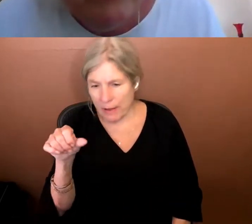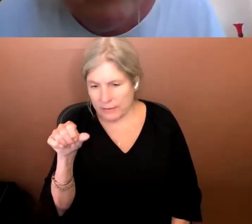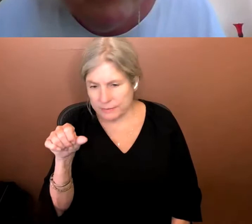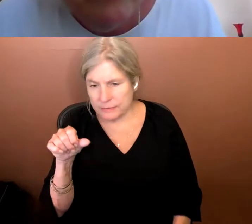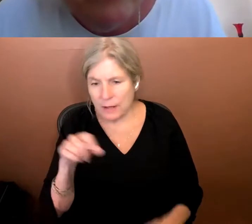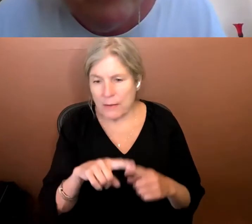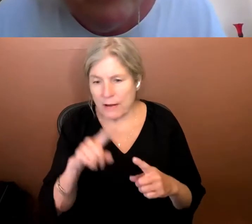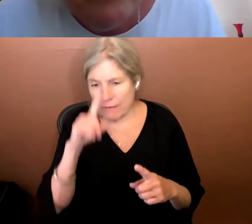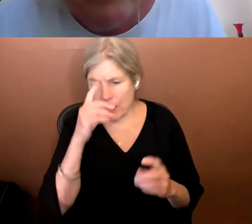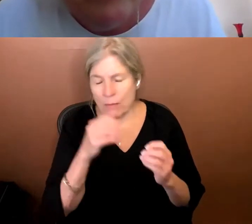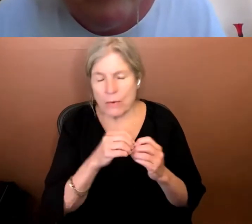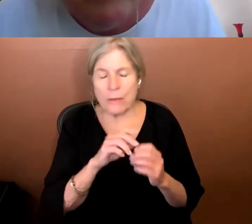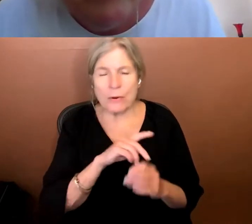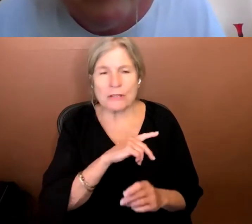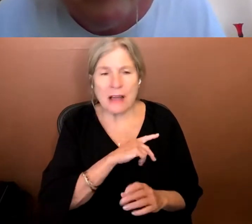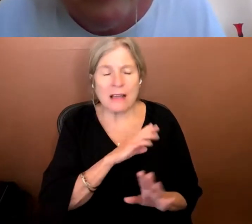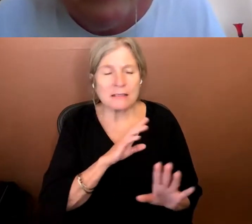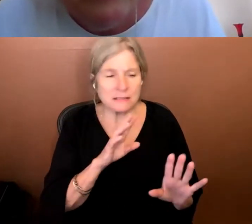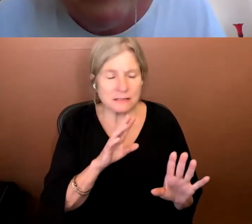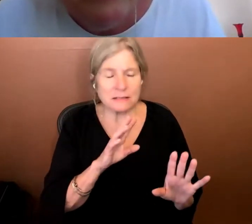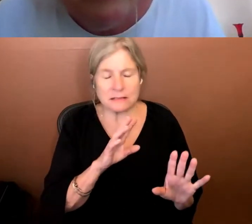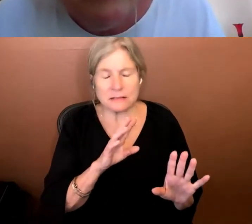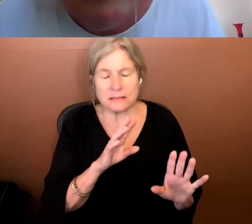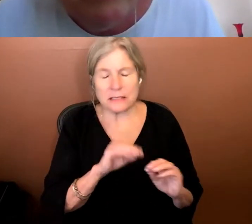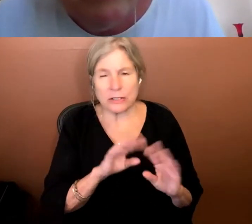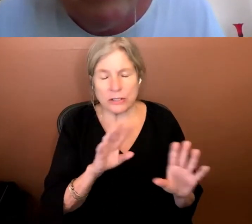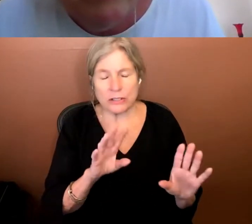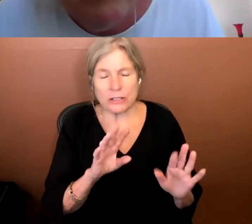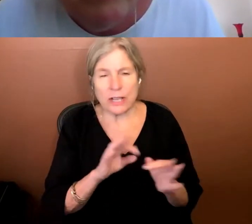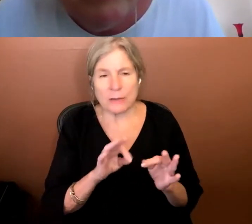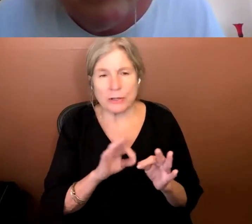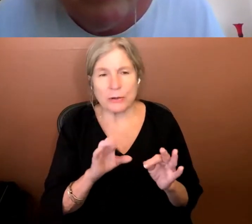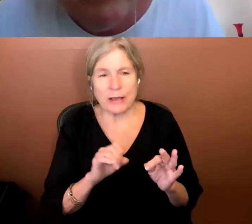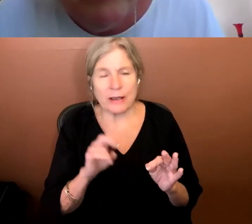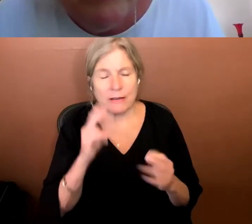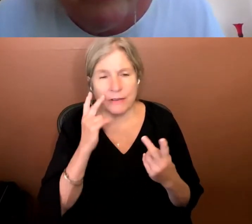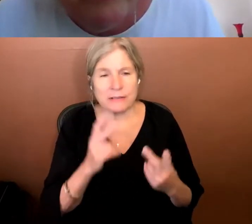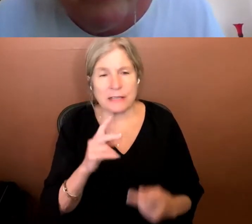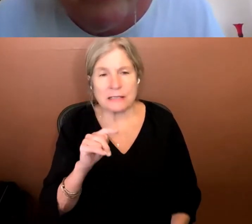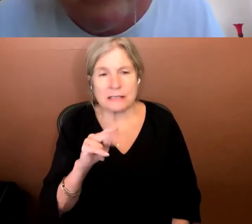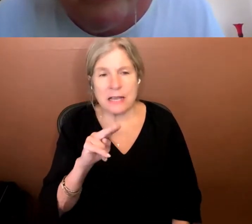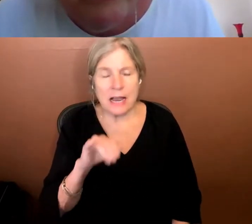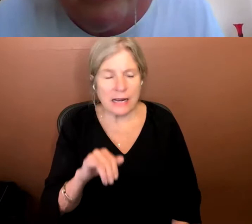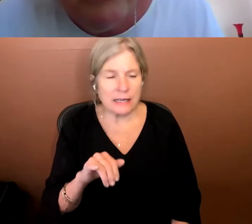more personalized captions you can visit tinyurl.com/LongmoreCaptions .